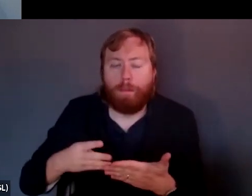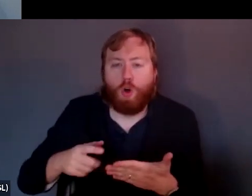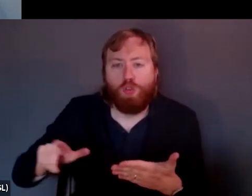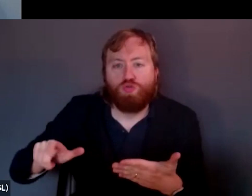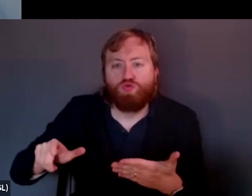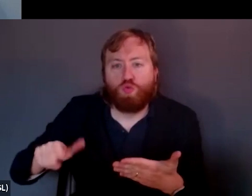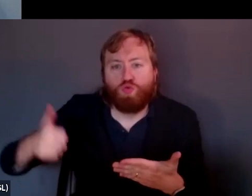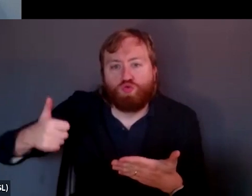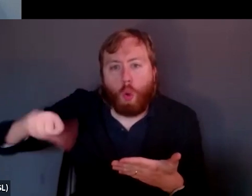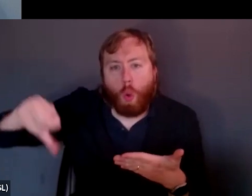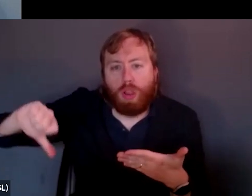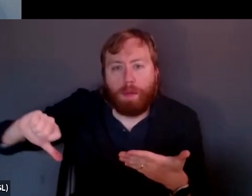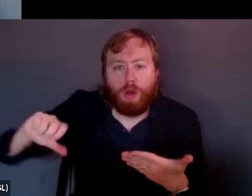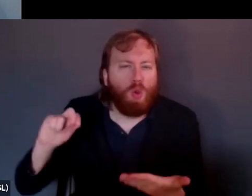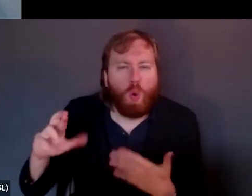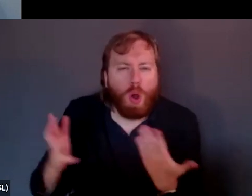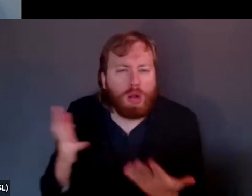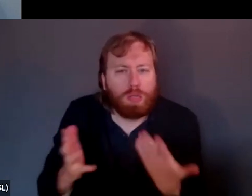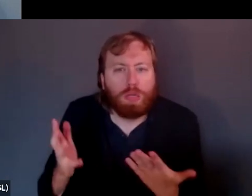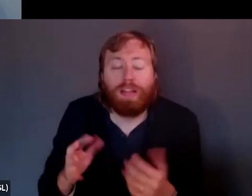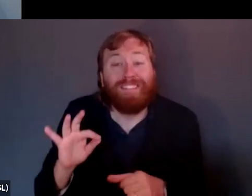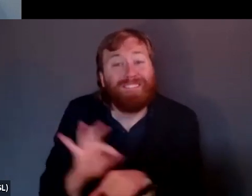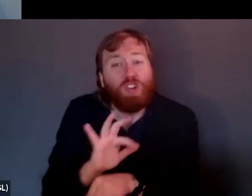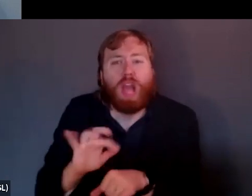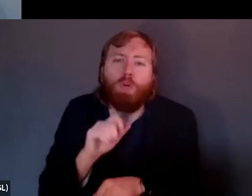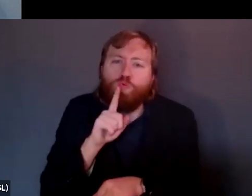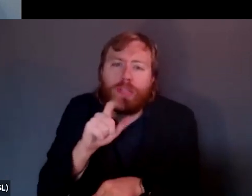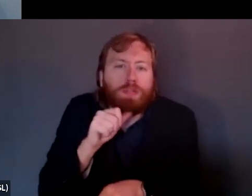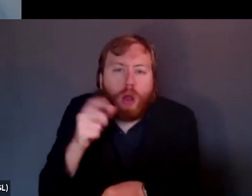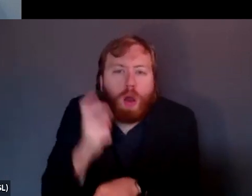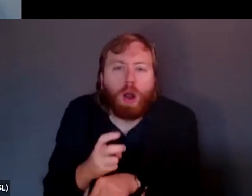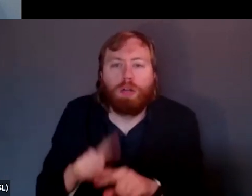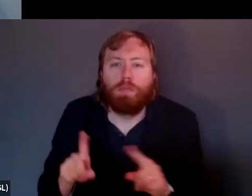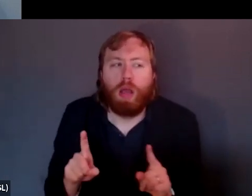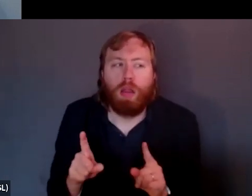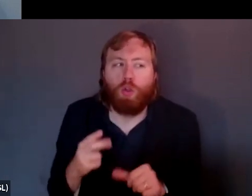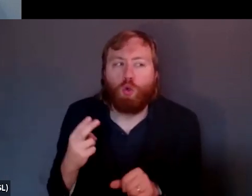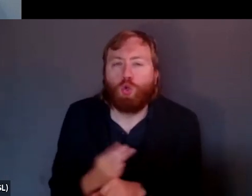because the functionality isn't hard, but the usability,